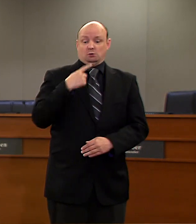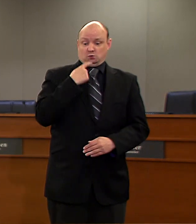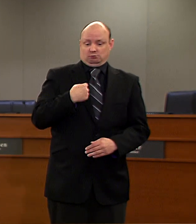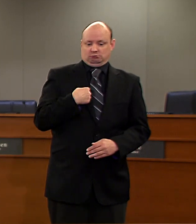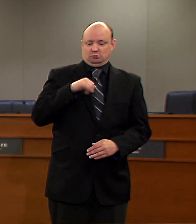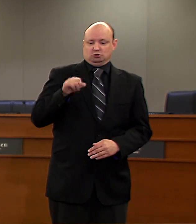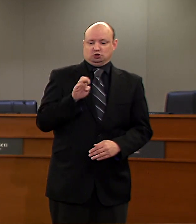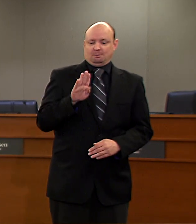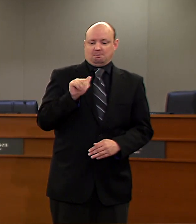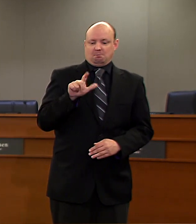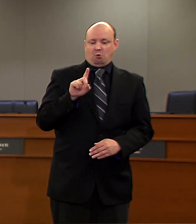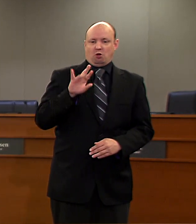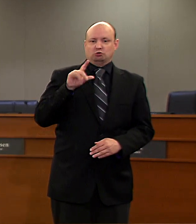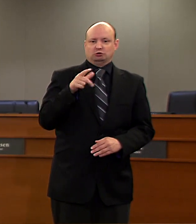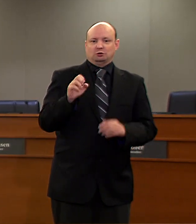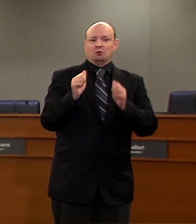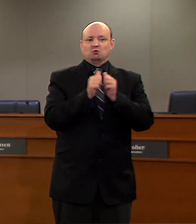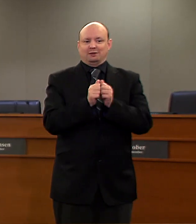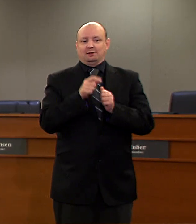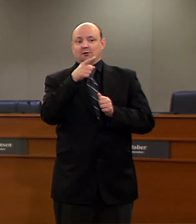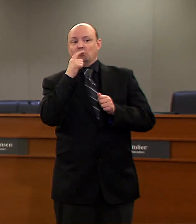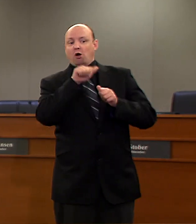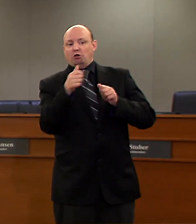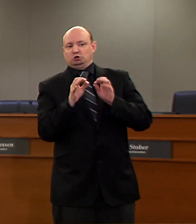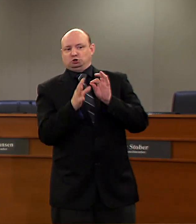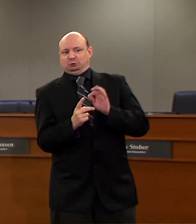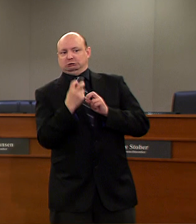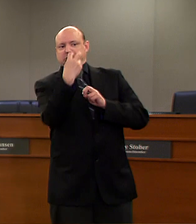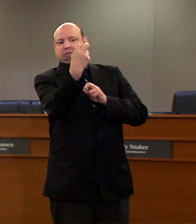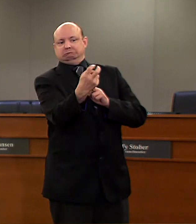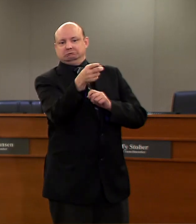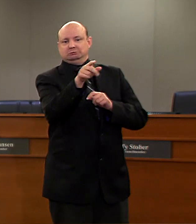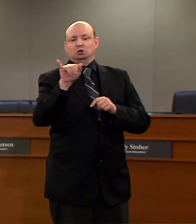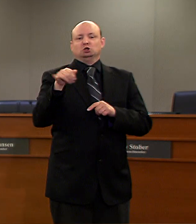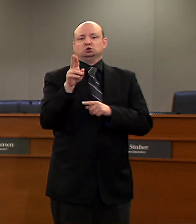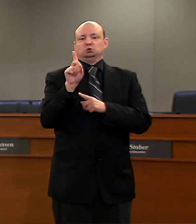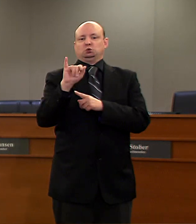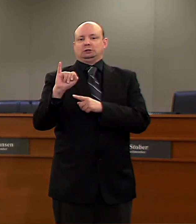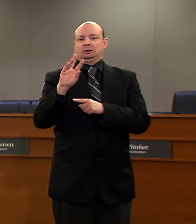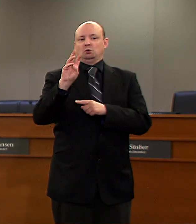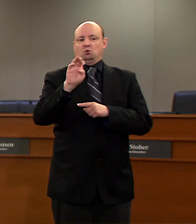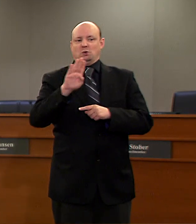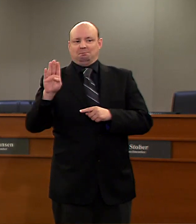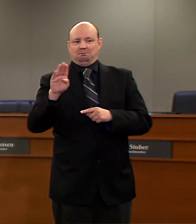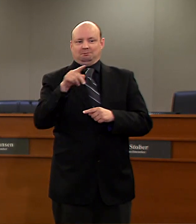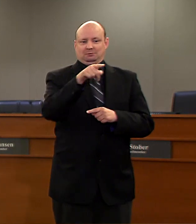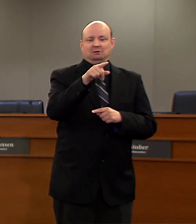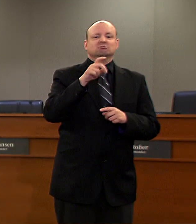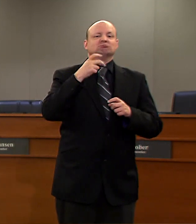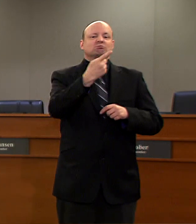interpreter, and Judy Webb our off screen hearing interpreter for joining us today.